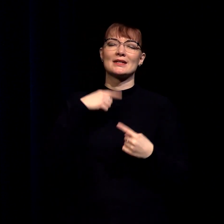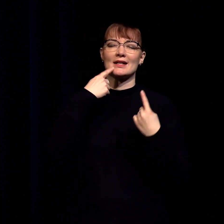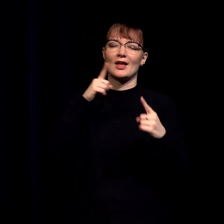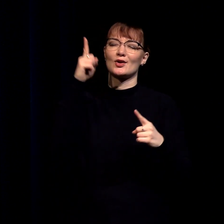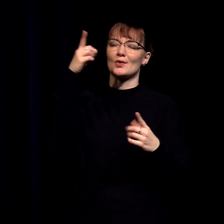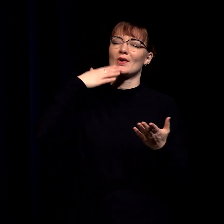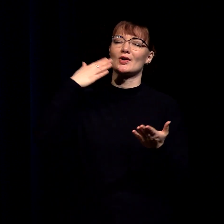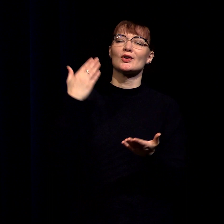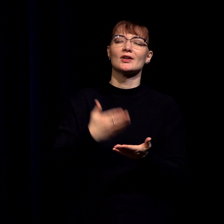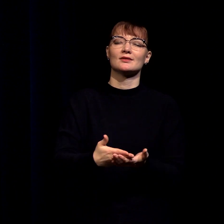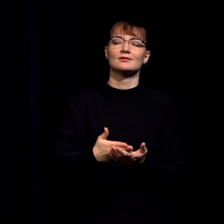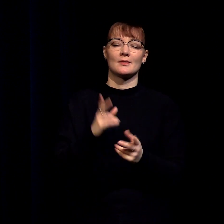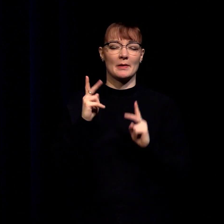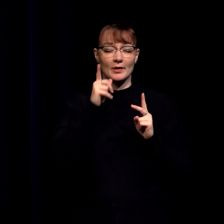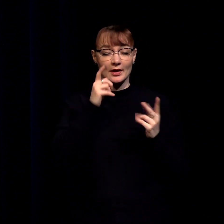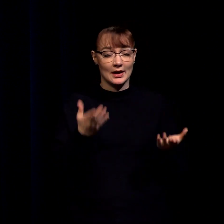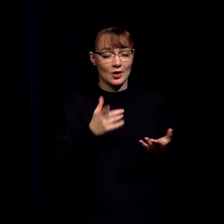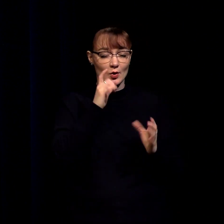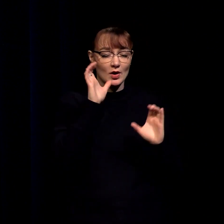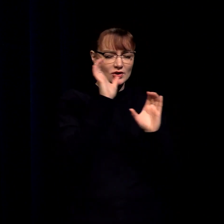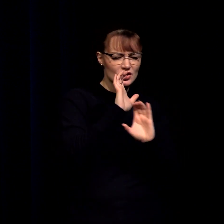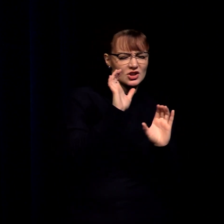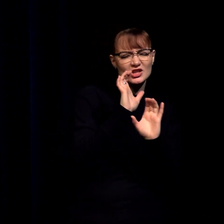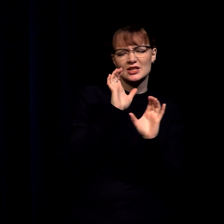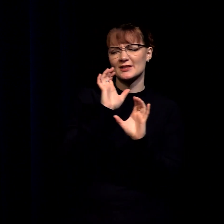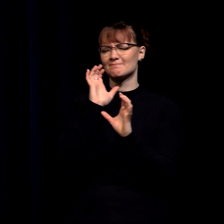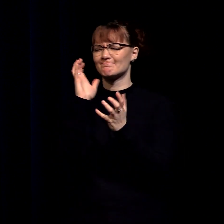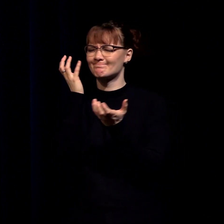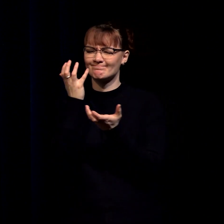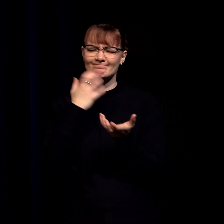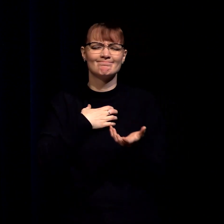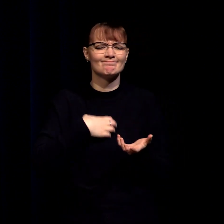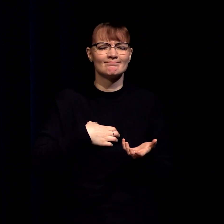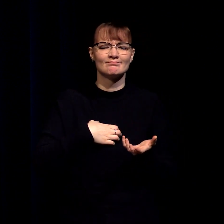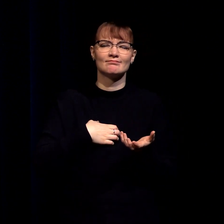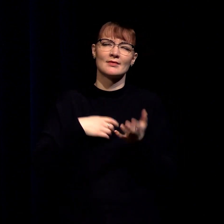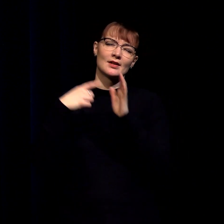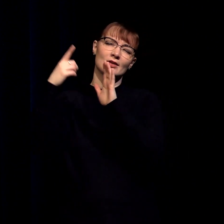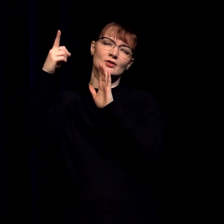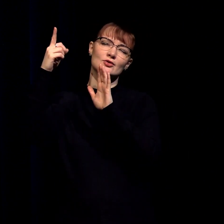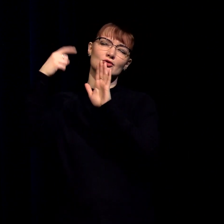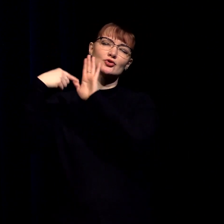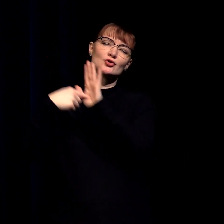room today that are searching, I pray that you would reveal yourself to them that you would make yourself known to them